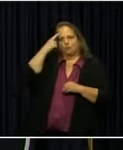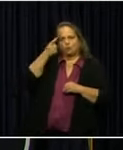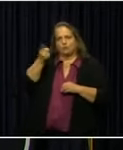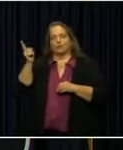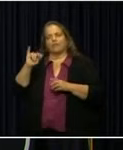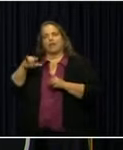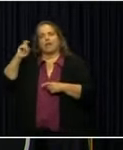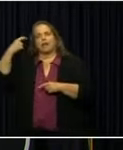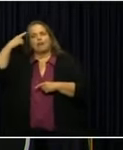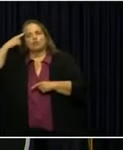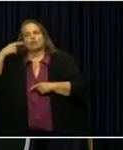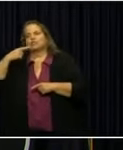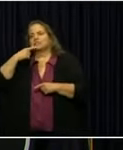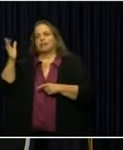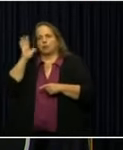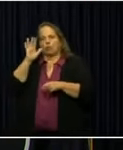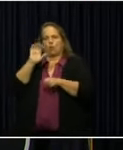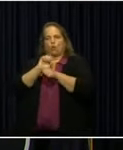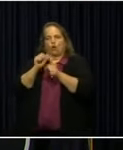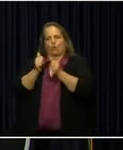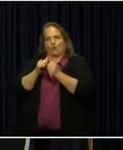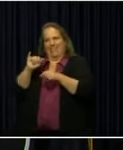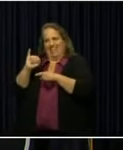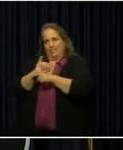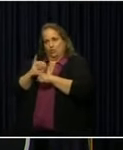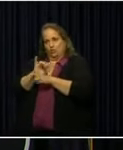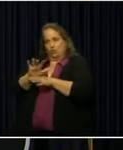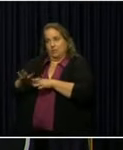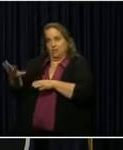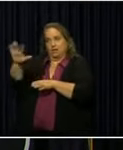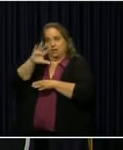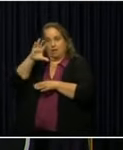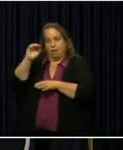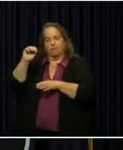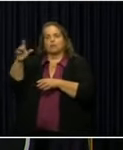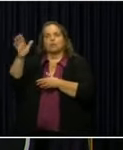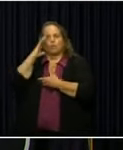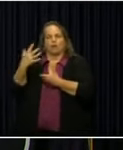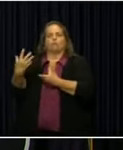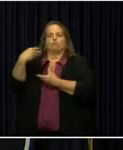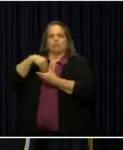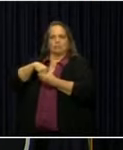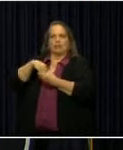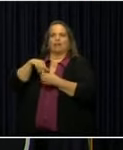REMEMBER, PHILADELPHIA IS JUST THAT PEAK AND IT'S GONE. BUT THEN LET'S LOOK AT ST. LOUIS